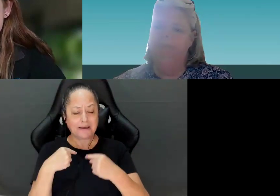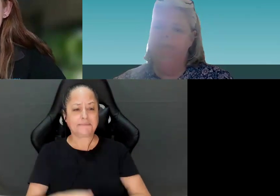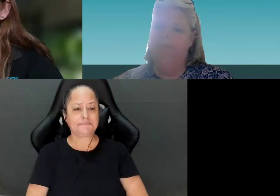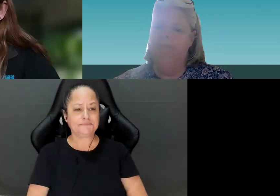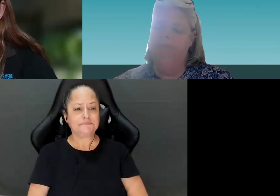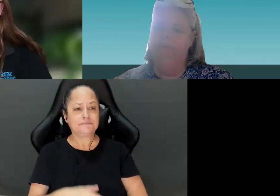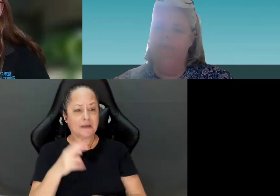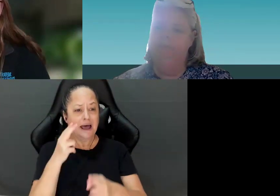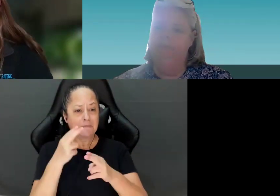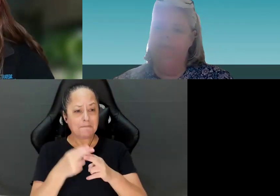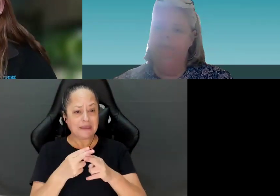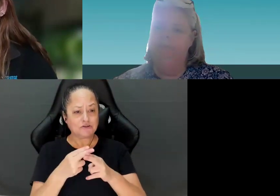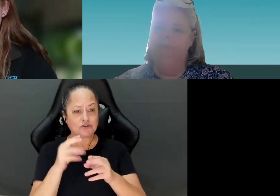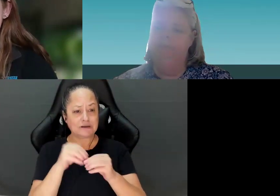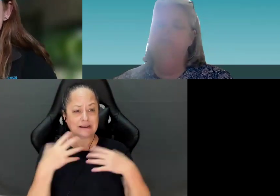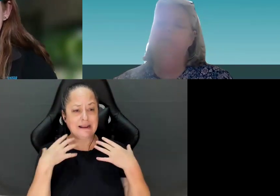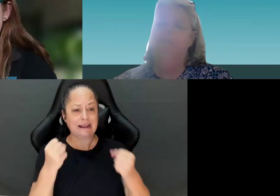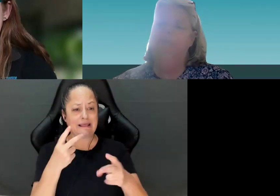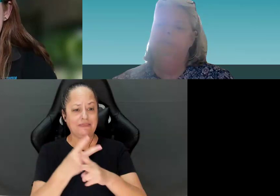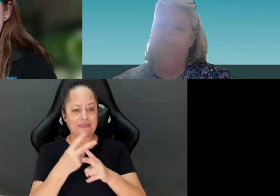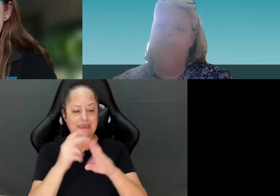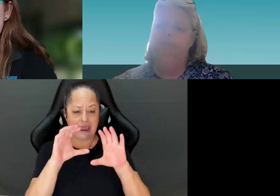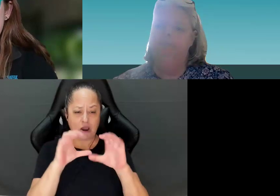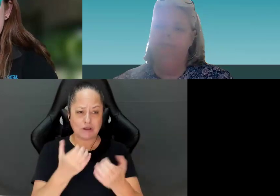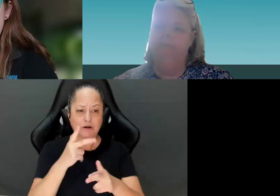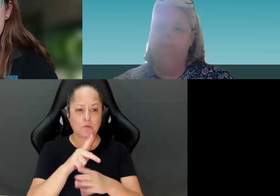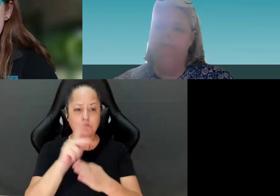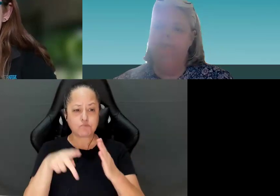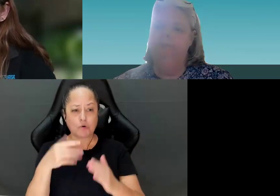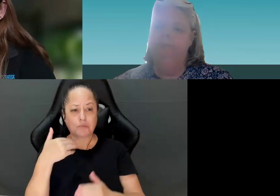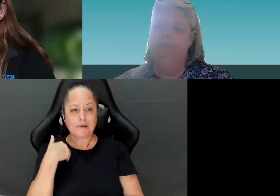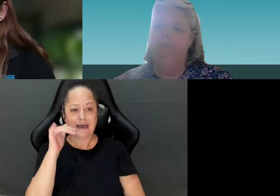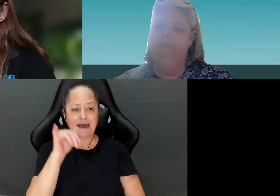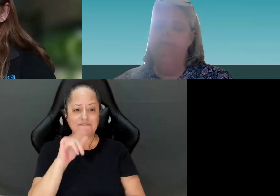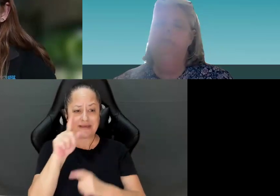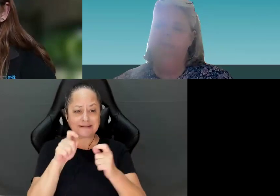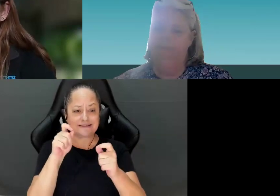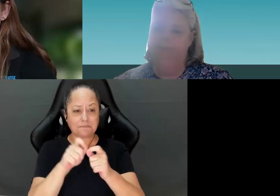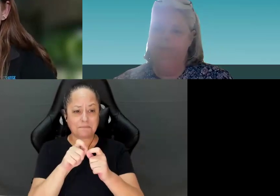As I mentioned in the health care sector program we do have that specific technical assistance